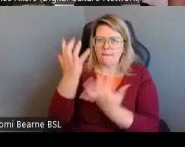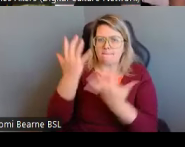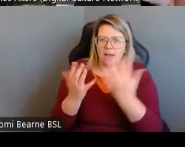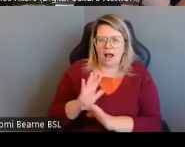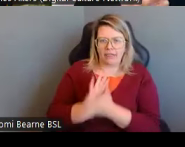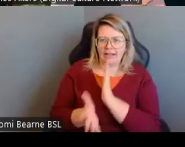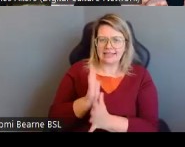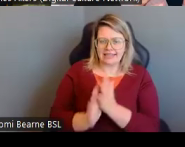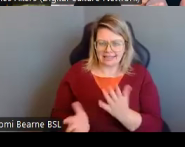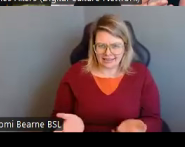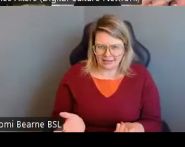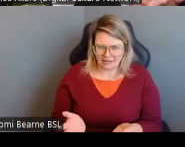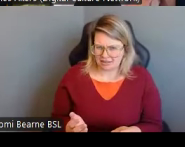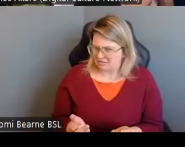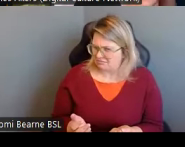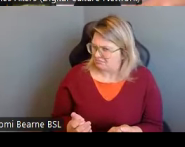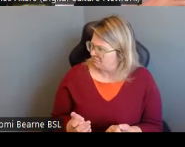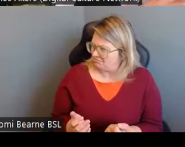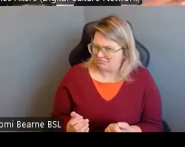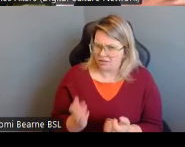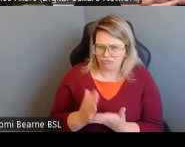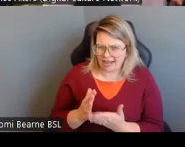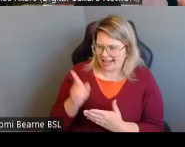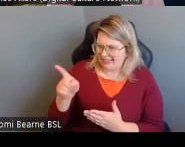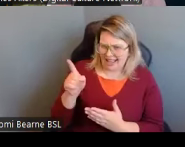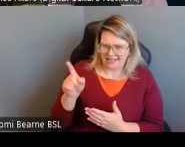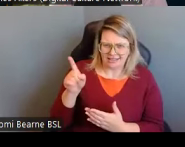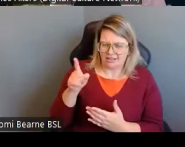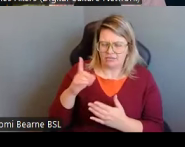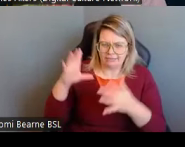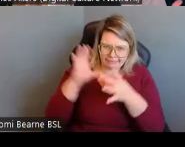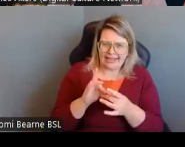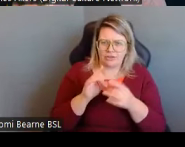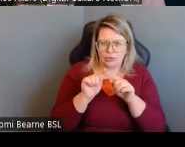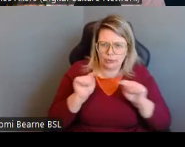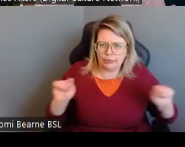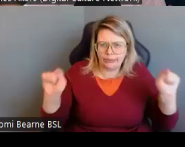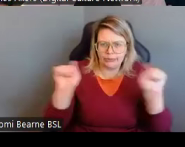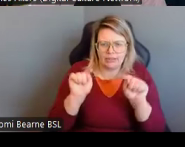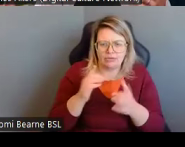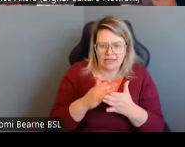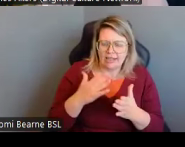a digital piece of data that's sat in a system, it doesn't do anything. You don't know what you're trying to achieve in the journey